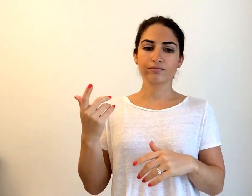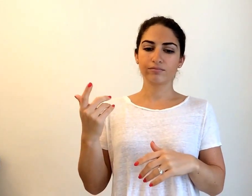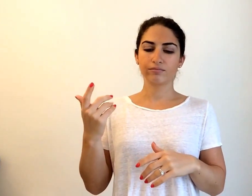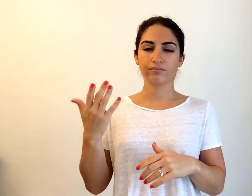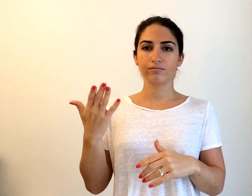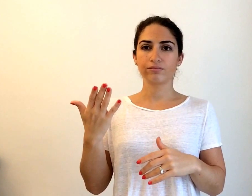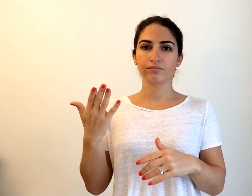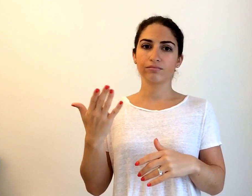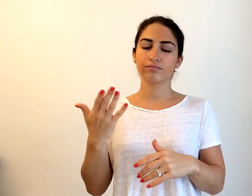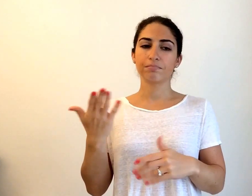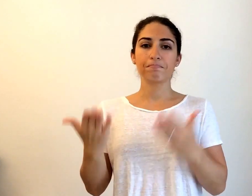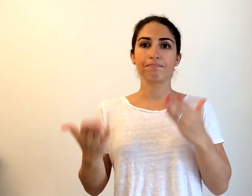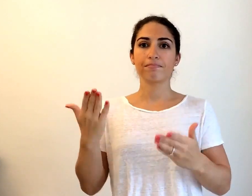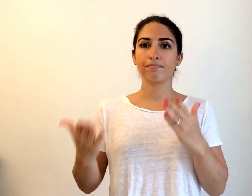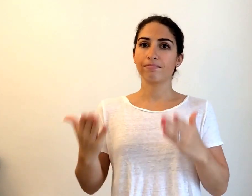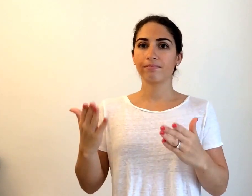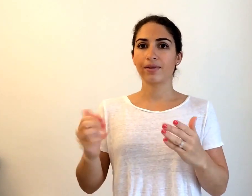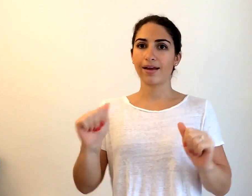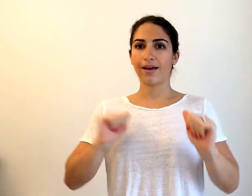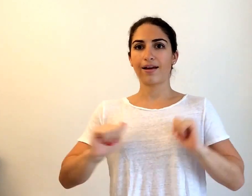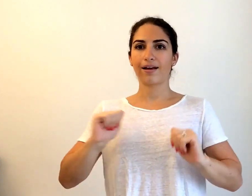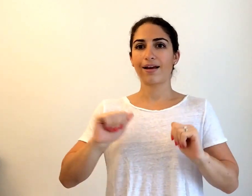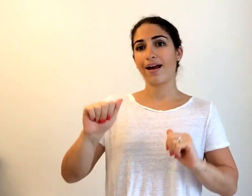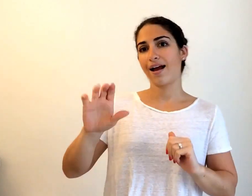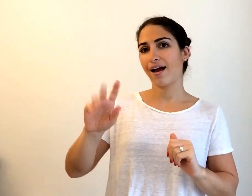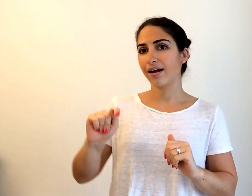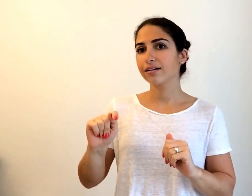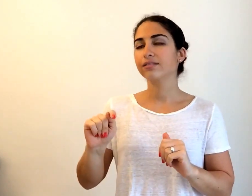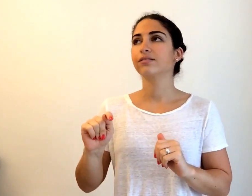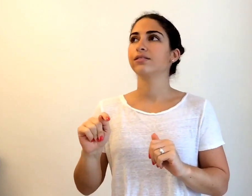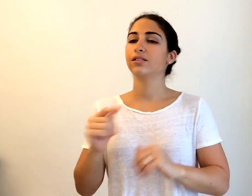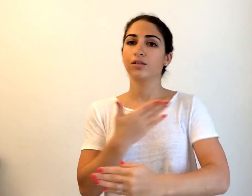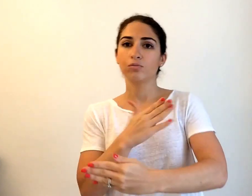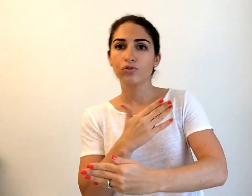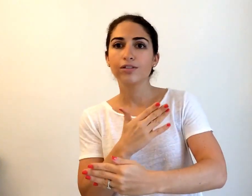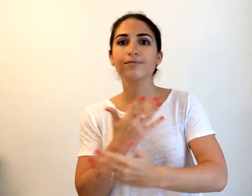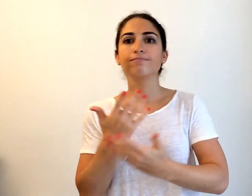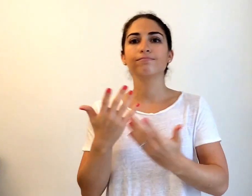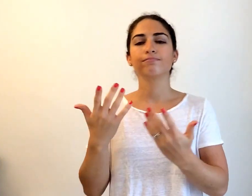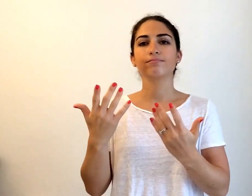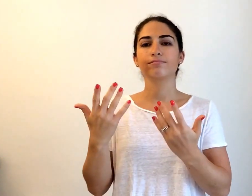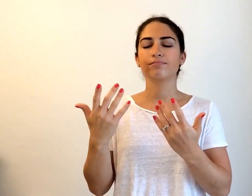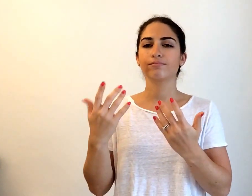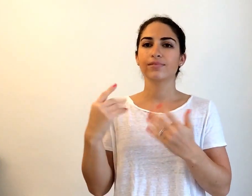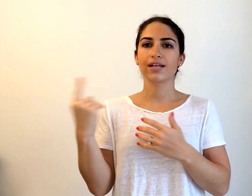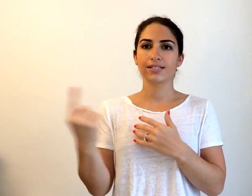like maybe acting, a play, maybe music...